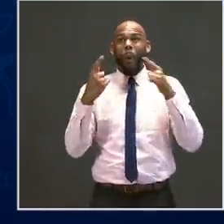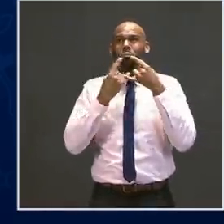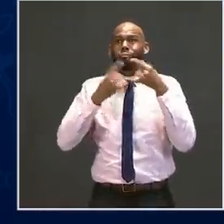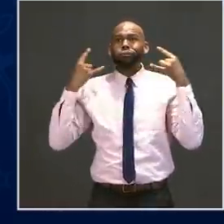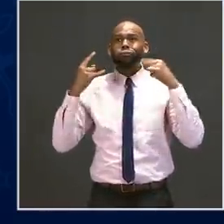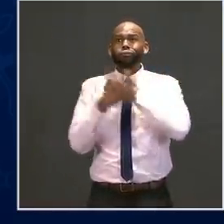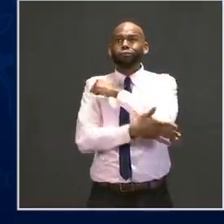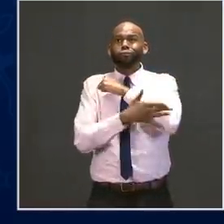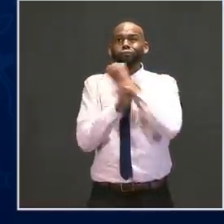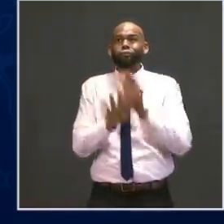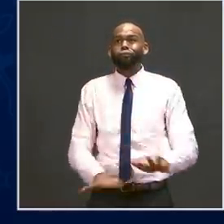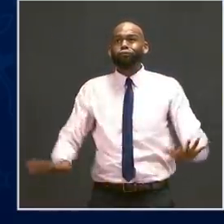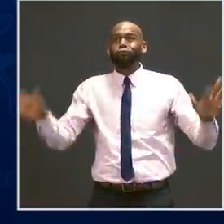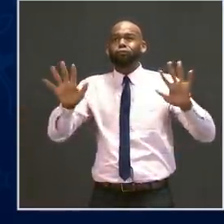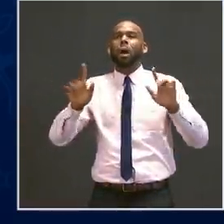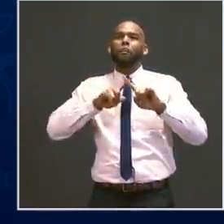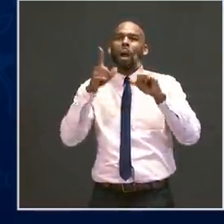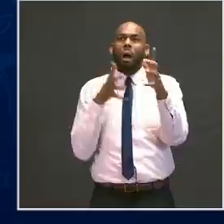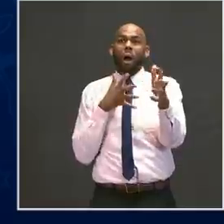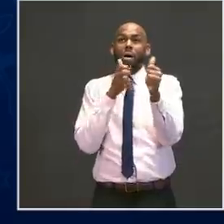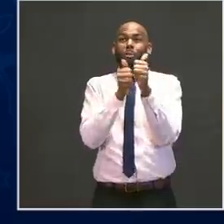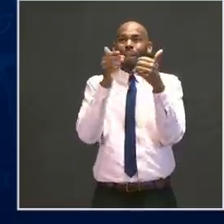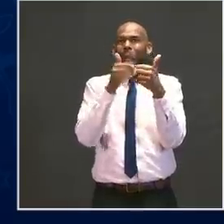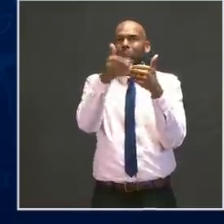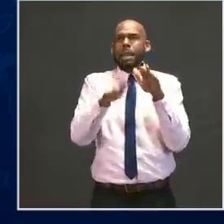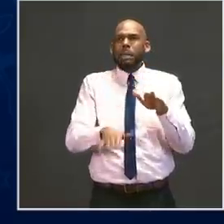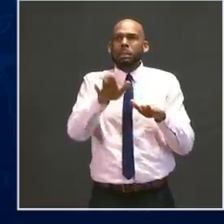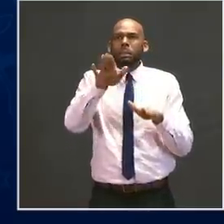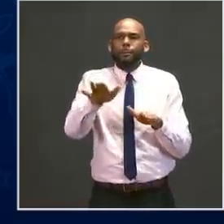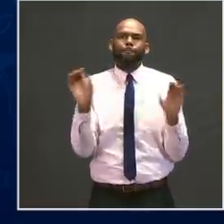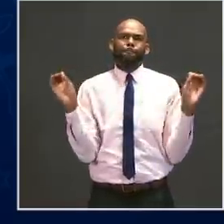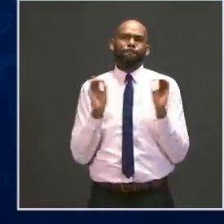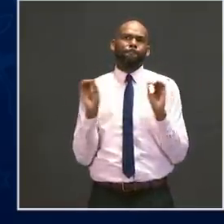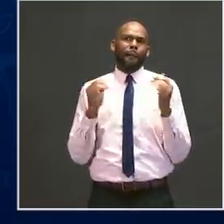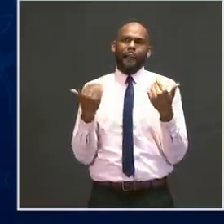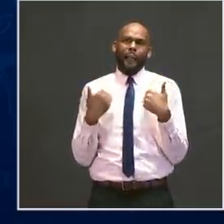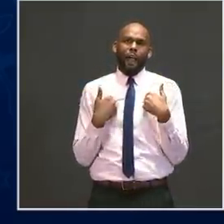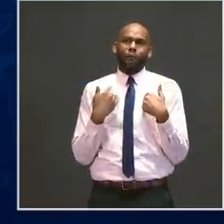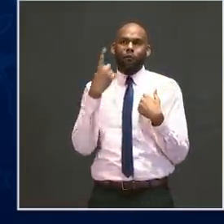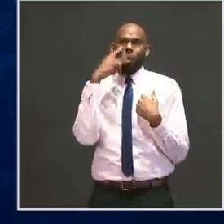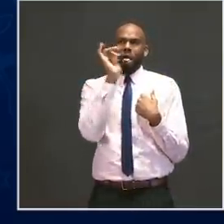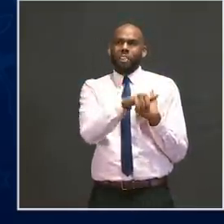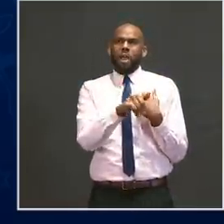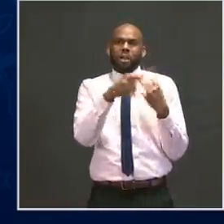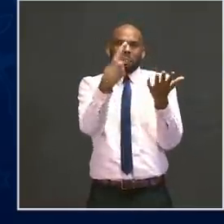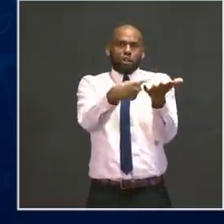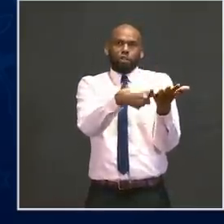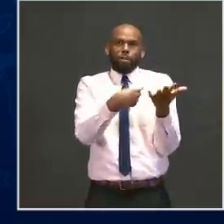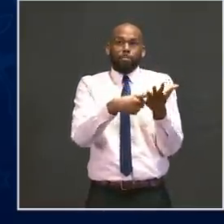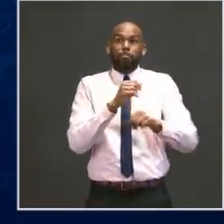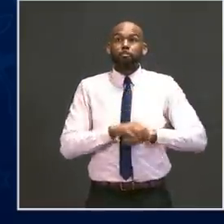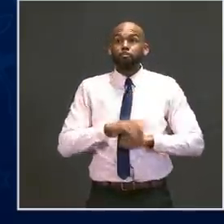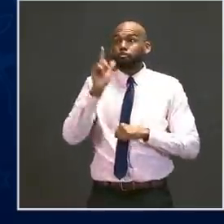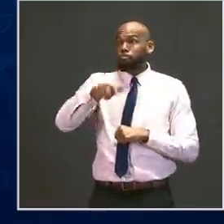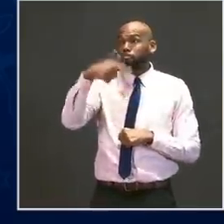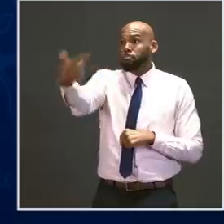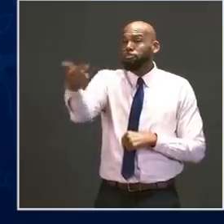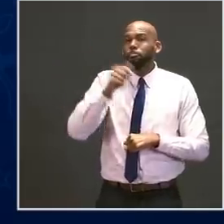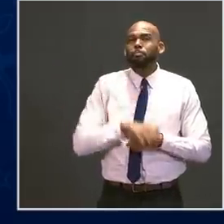But I don't have any update on the next steps on those reports -- on that reported discussion. Go ahead. We'll come back to you. Go ahead. Go ahead. The Press: Jen, thank you.